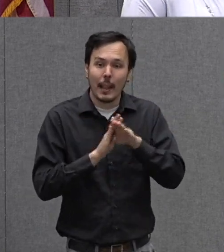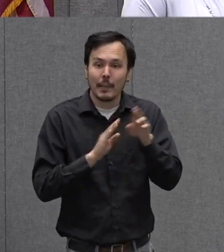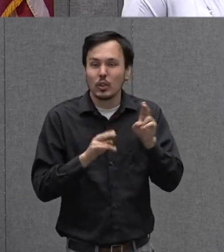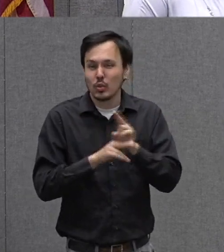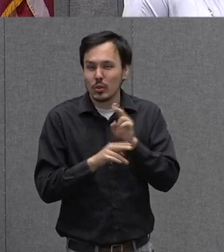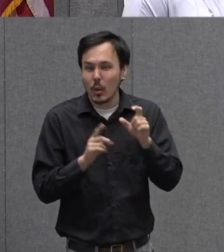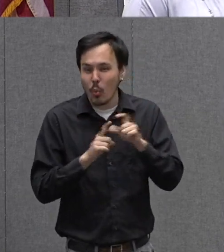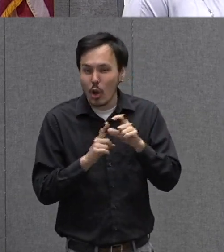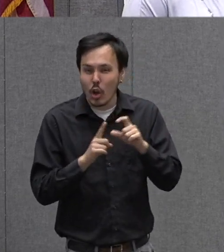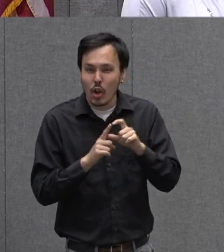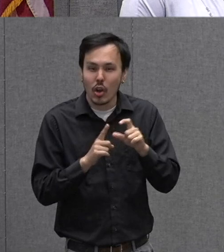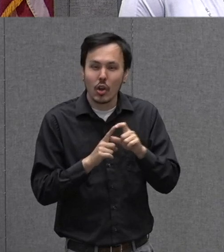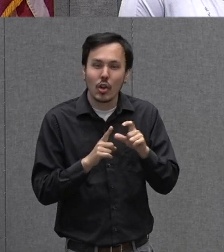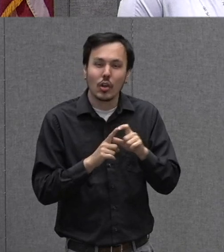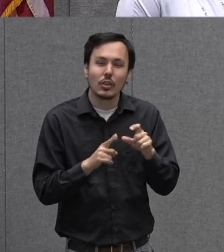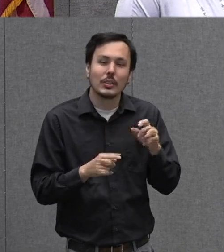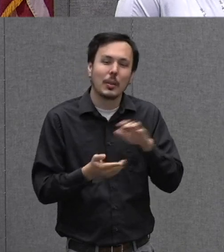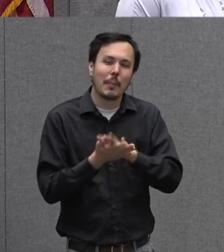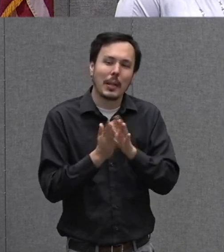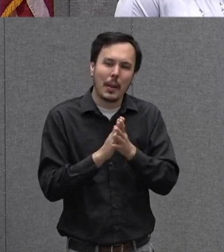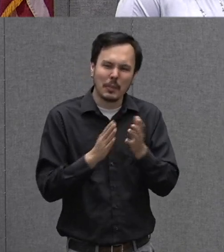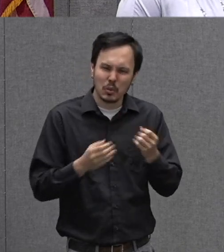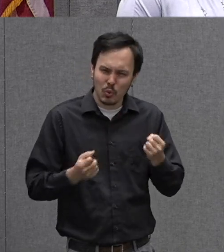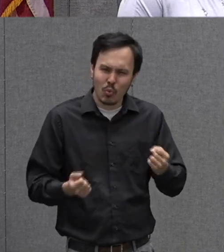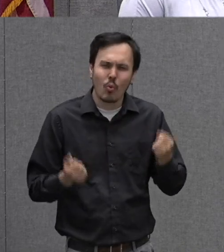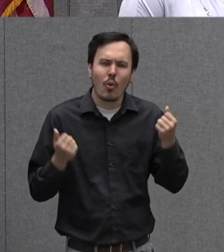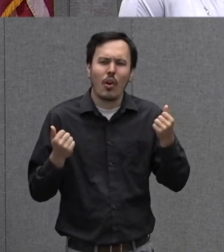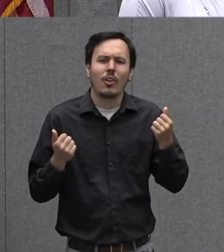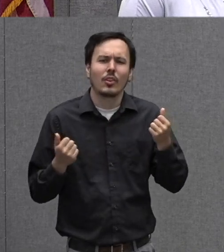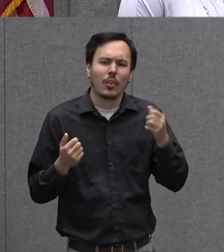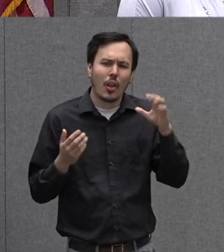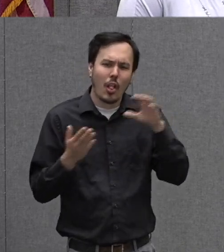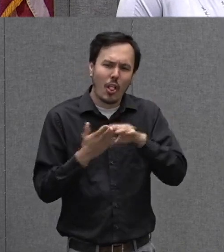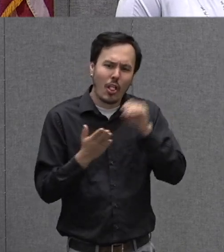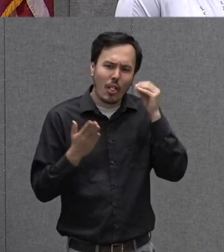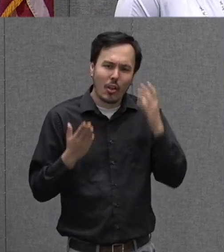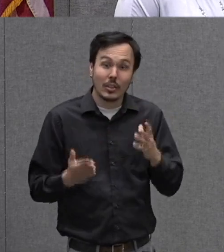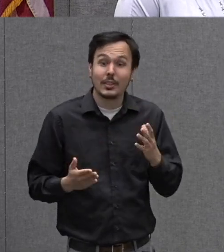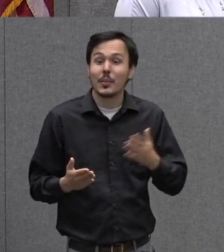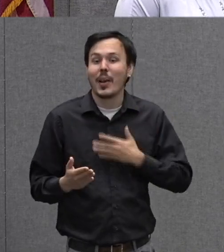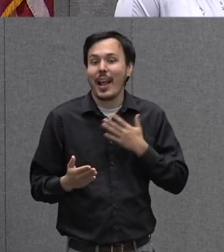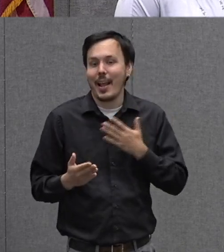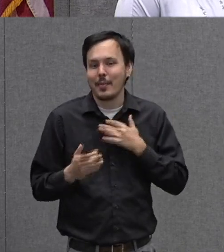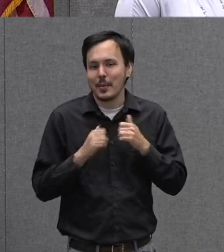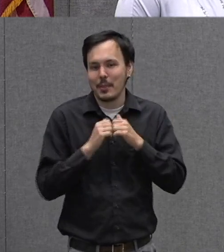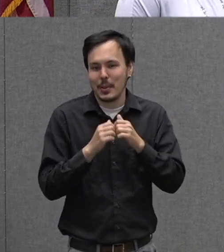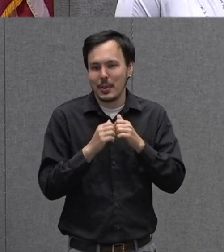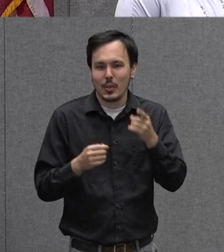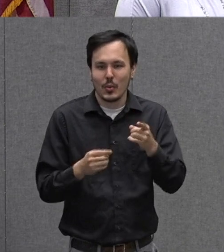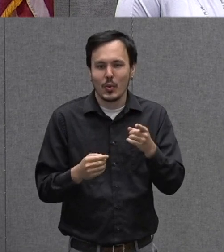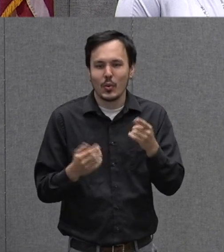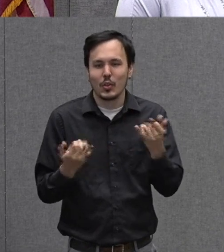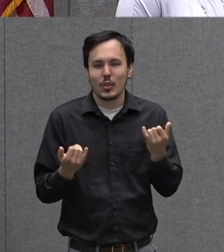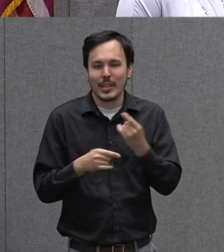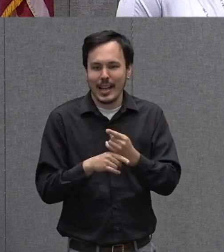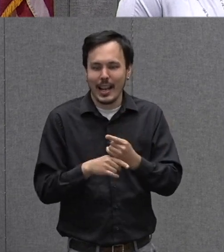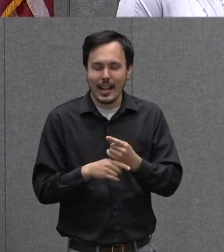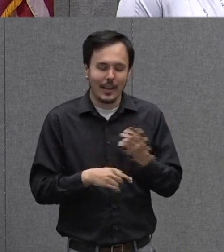to make ourselves stronger learners. We're so happy to see you today and to be your teachers. Today for today's lesson,